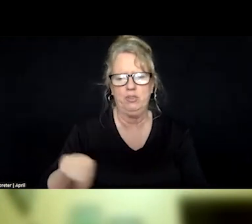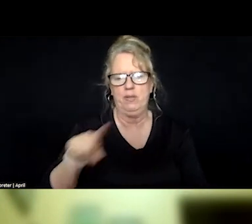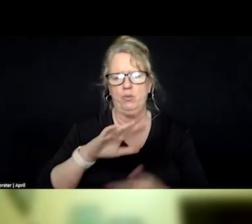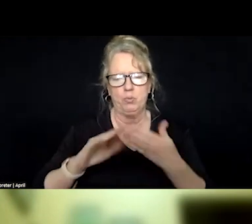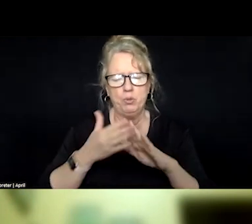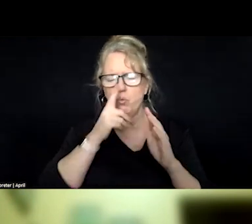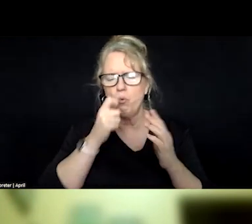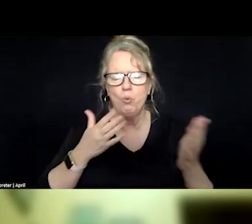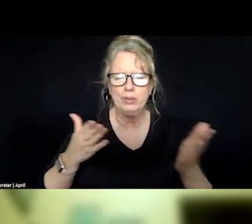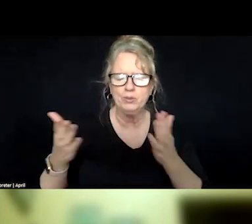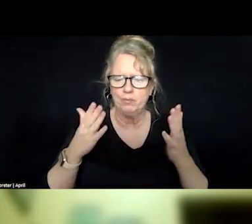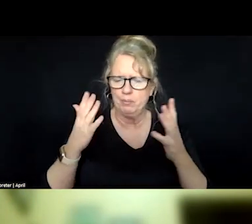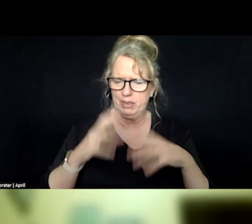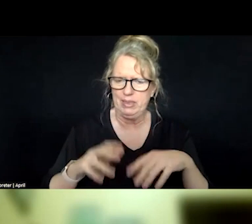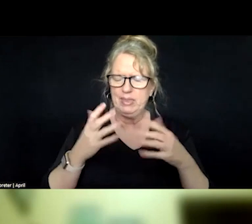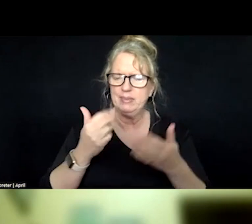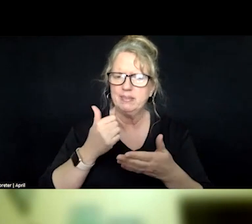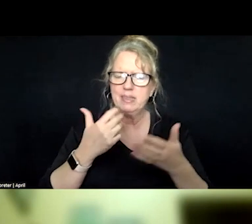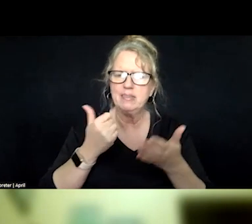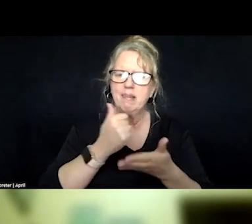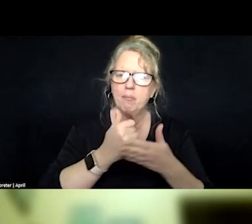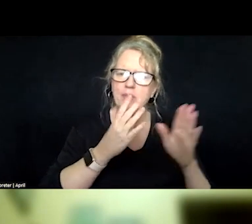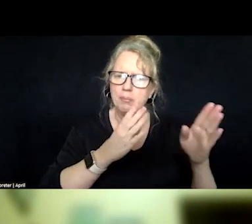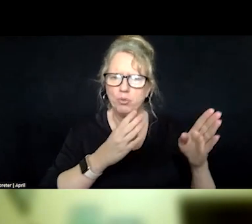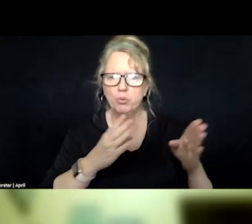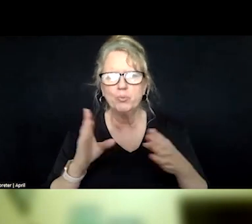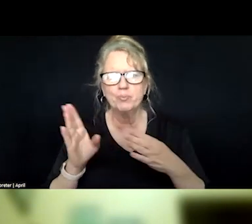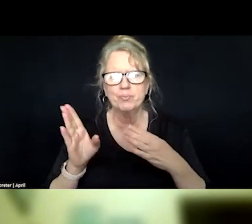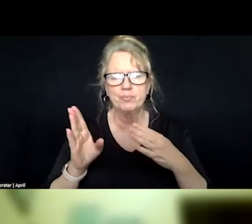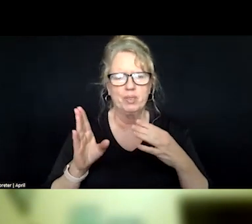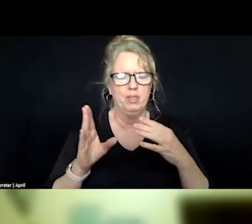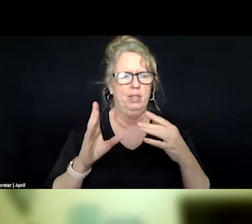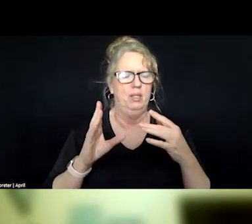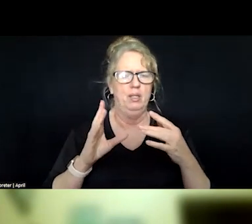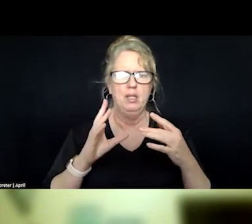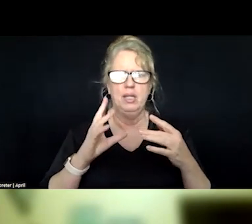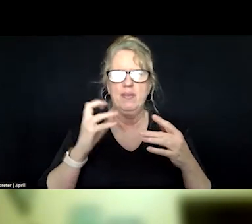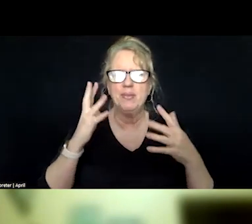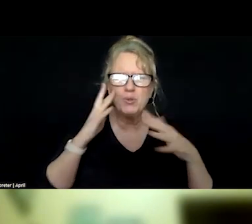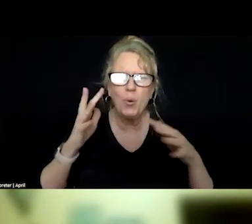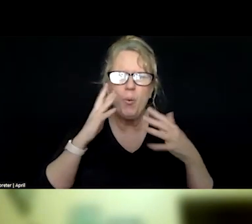IT IS TAKING THEM AWAY FROM THE BRIGHT LIGHTS AND THE NOISY ENVIRONMENTS OF